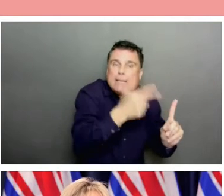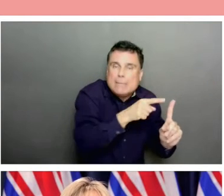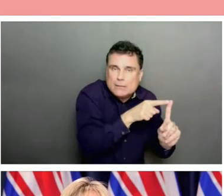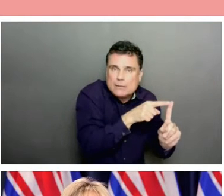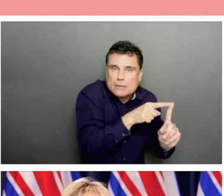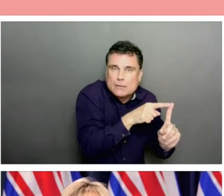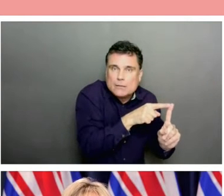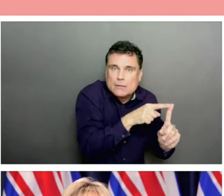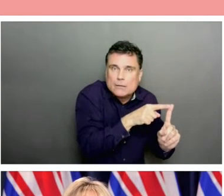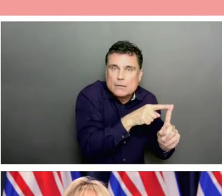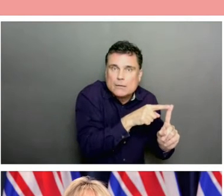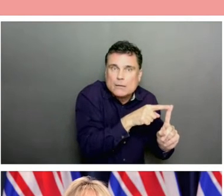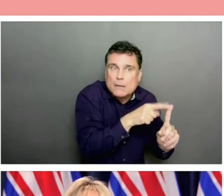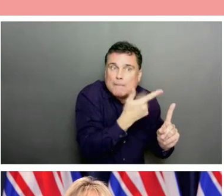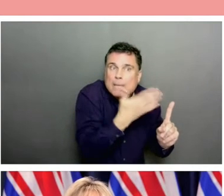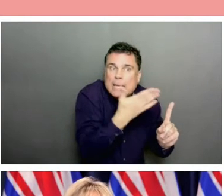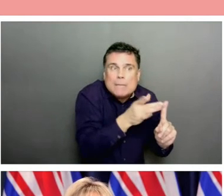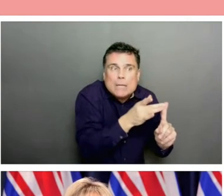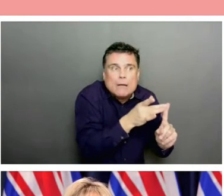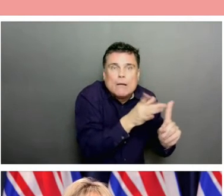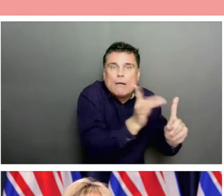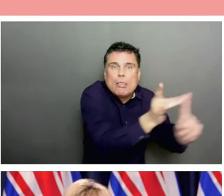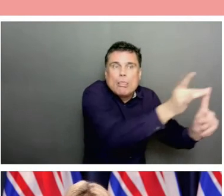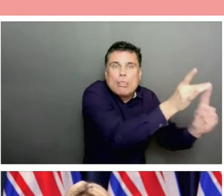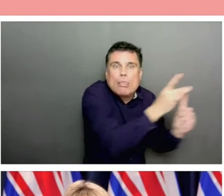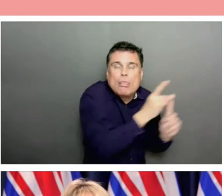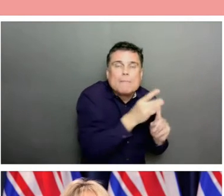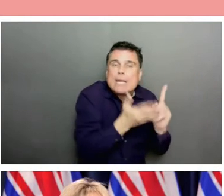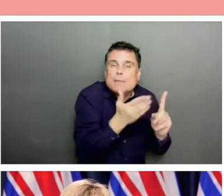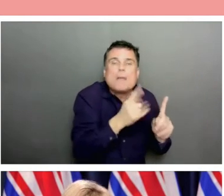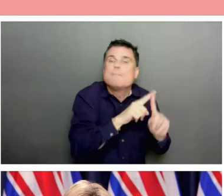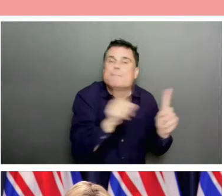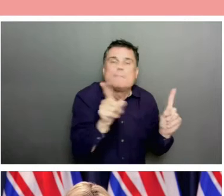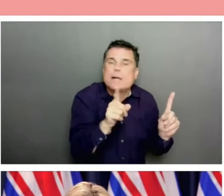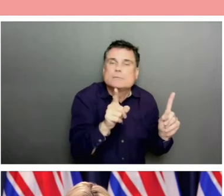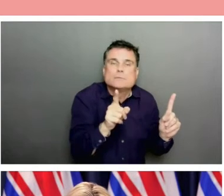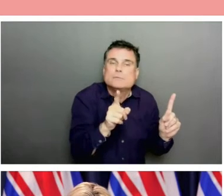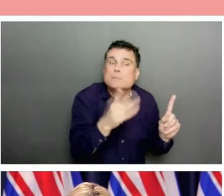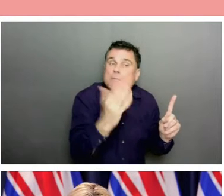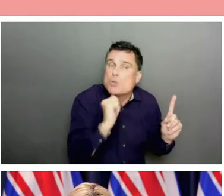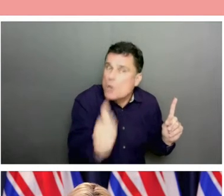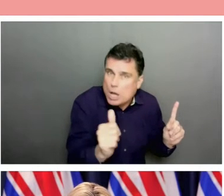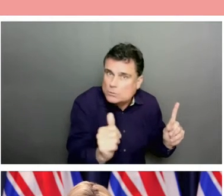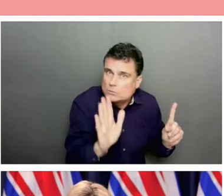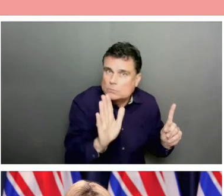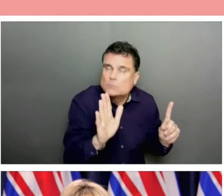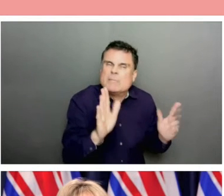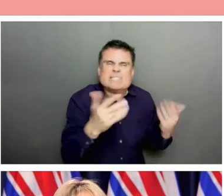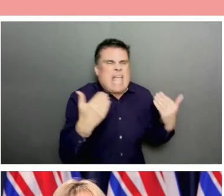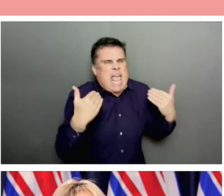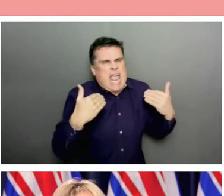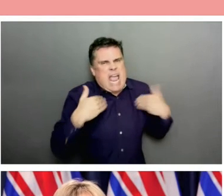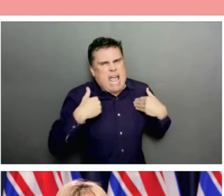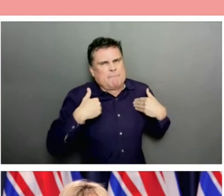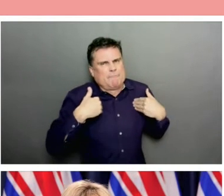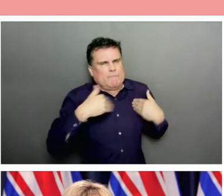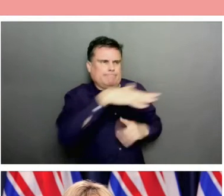understanding of how many people -- how much risk we have in our school environment. What we have